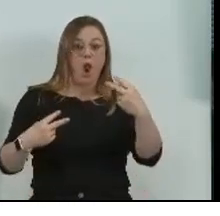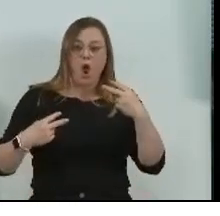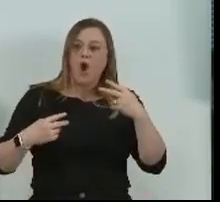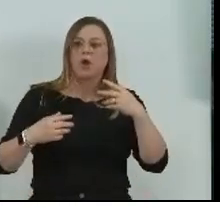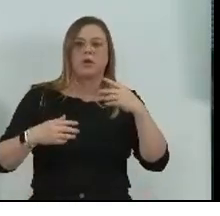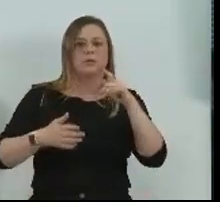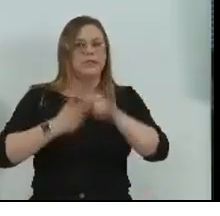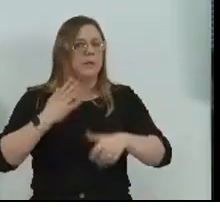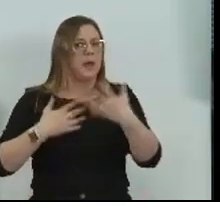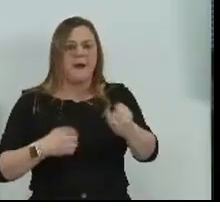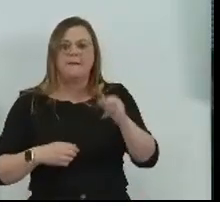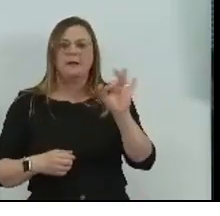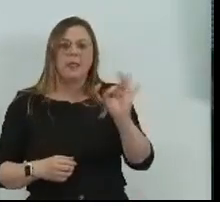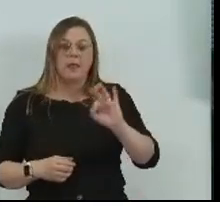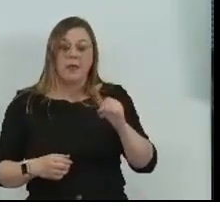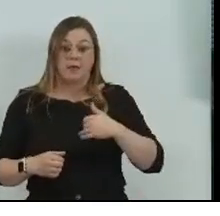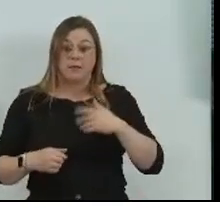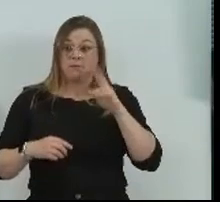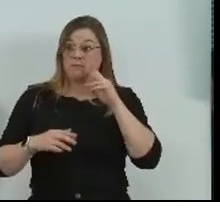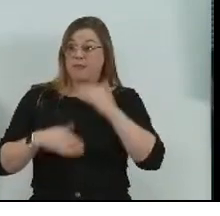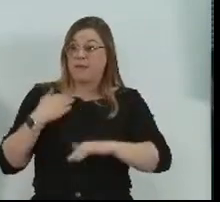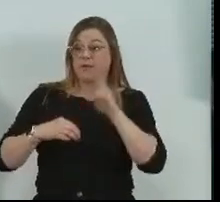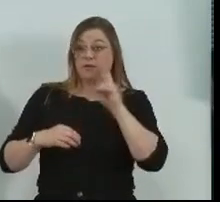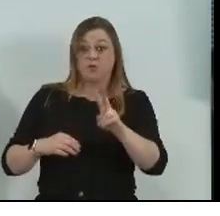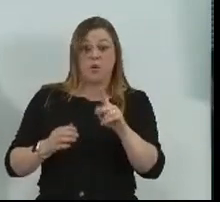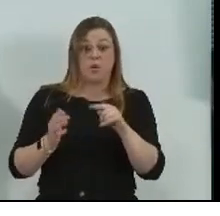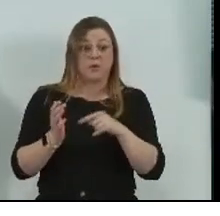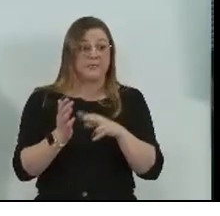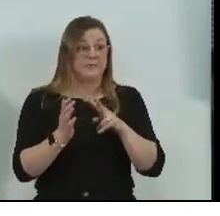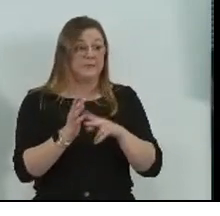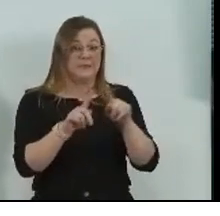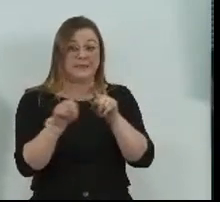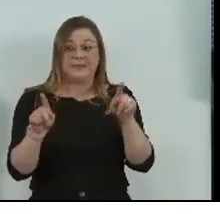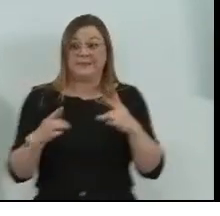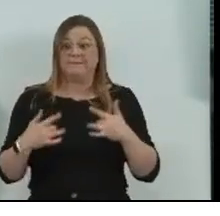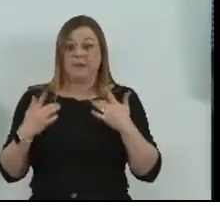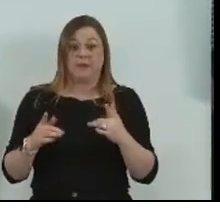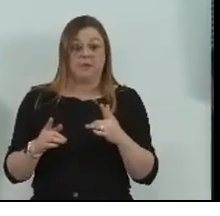I never saw anyone on the screen to make me feel like I had a disability.